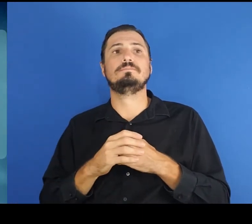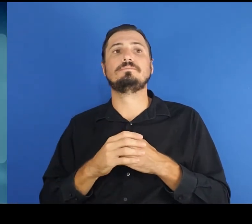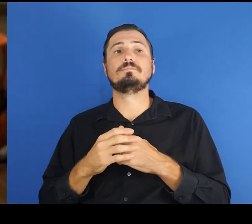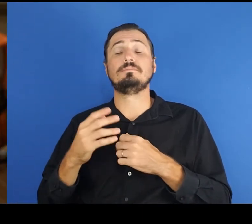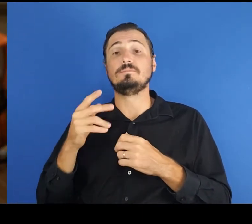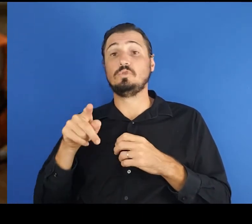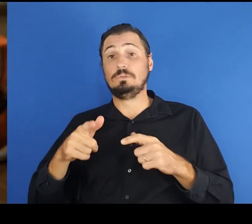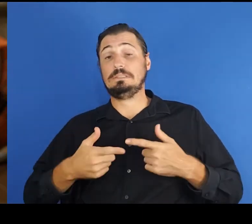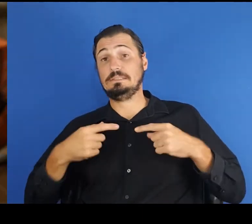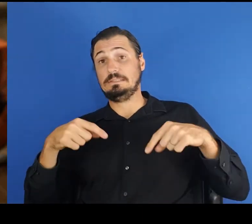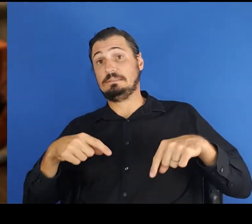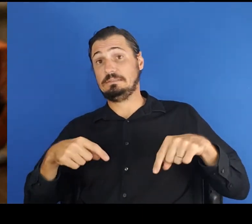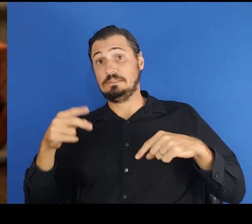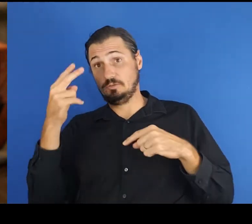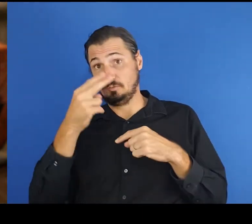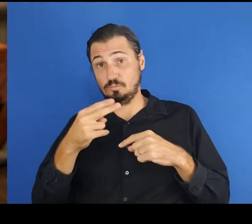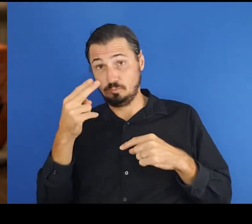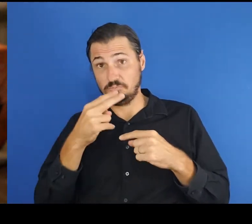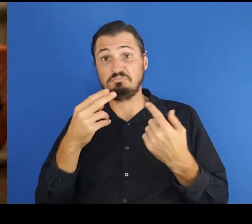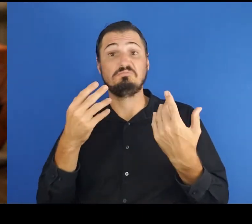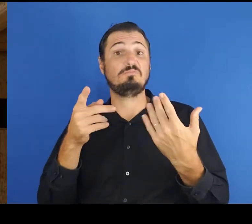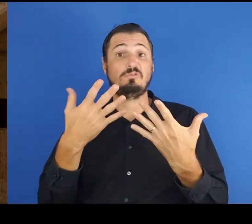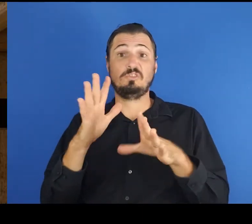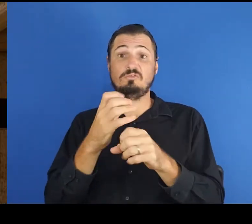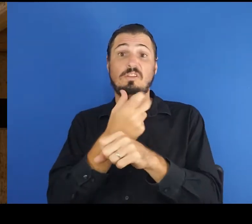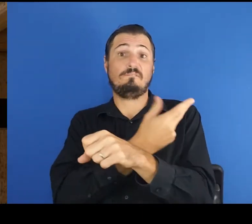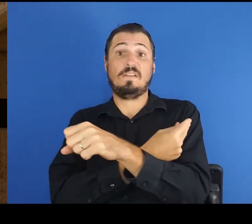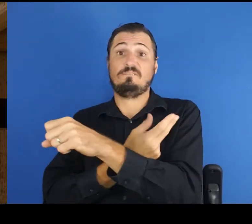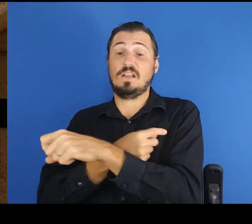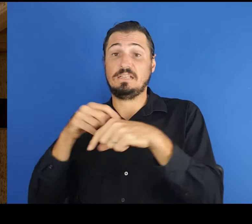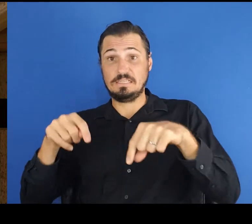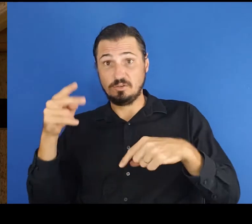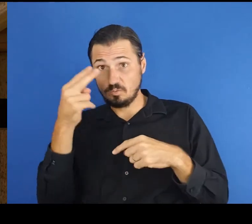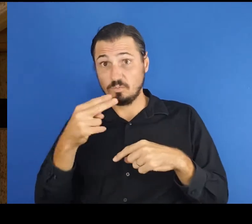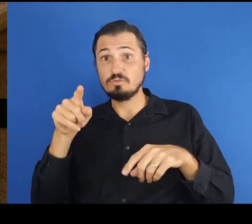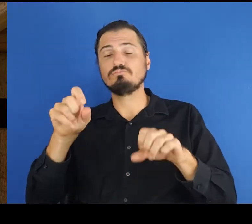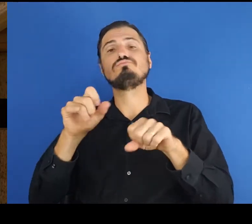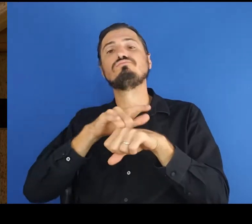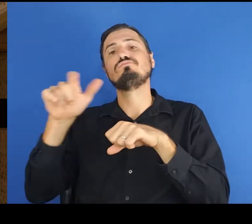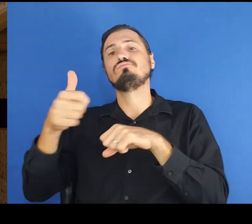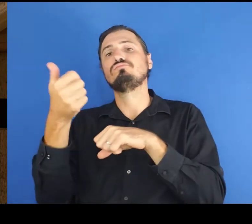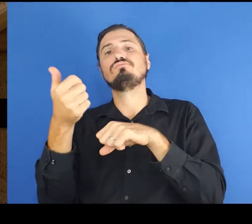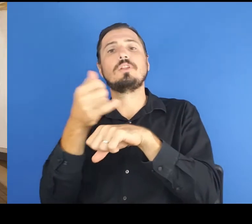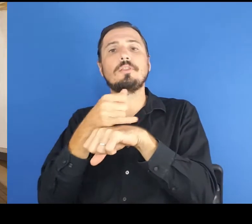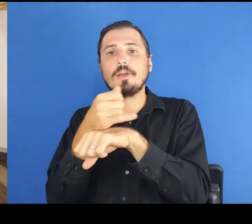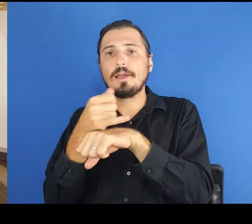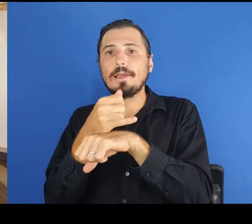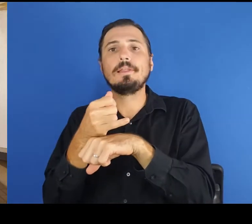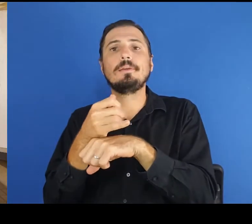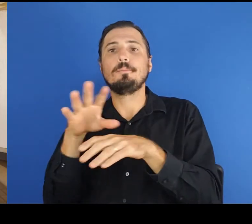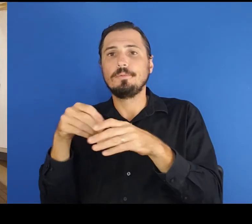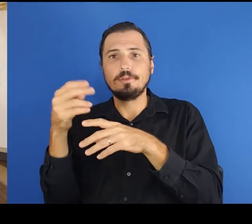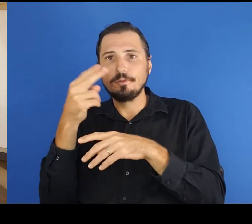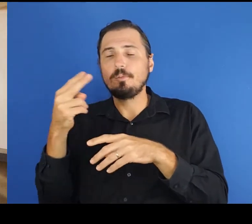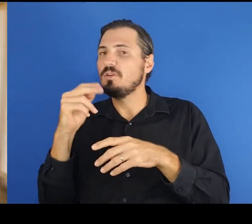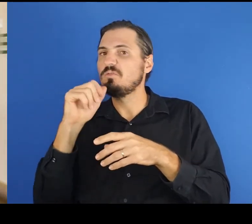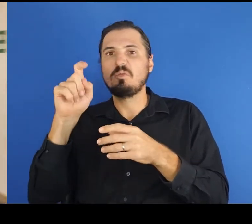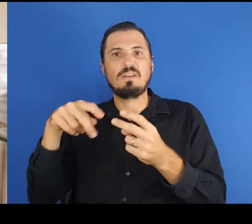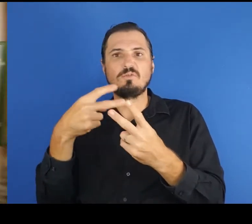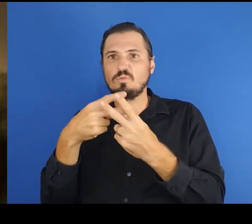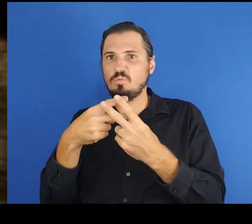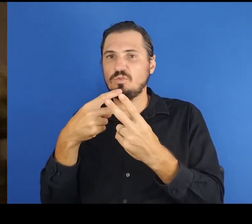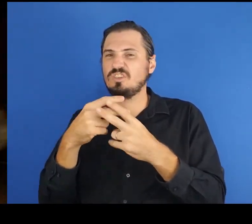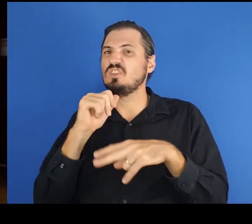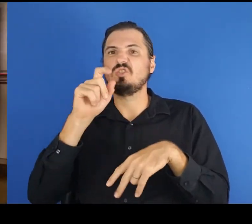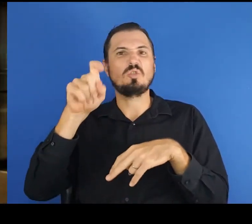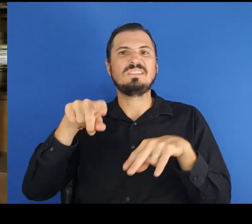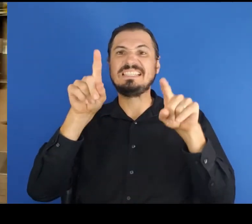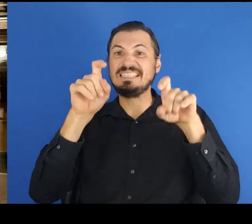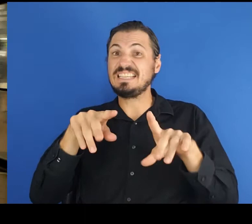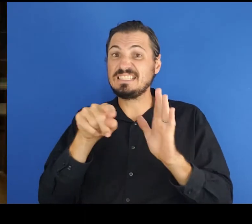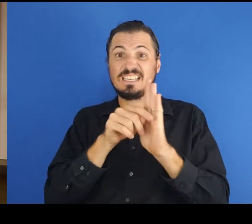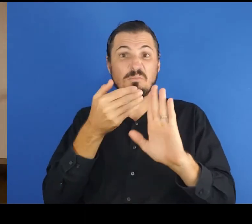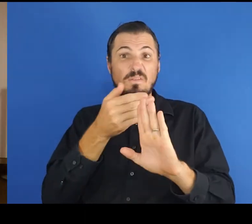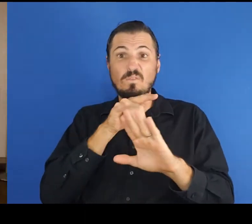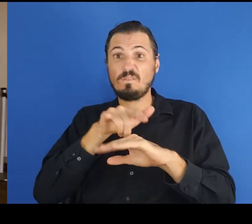Hawaii residents who have been fully vaccinated in Hawaii are able to travel interisland exempt from the travel quarantine without needing a pre-travel test